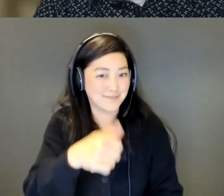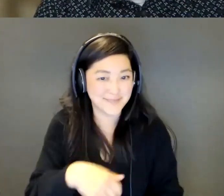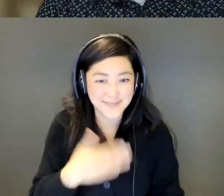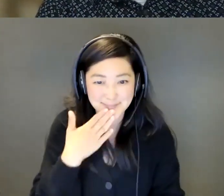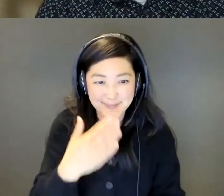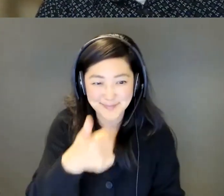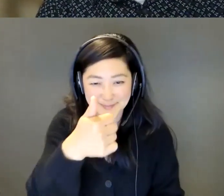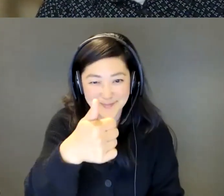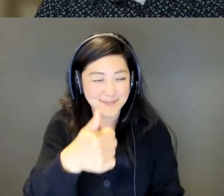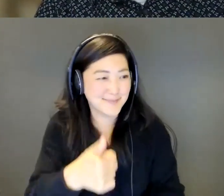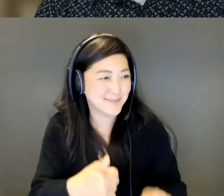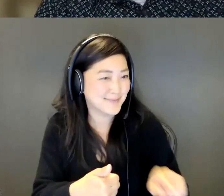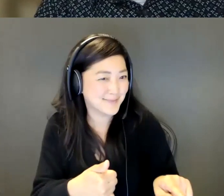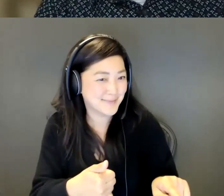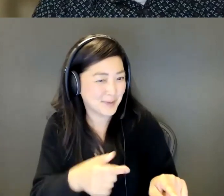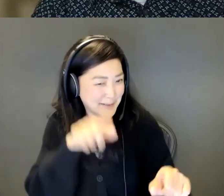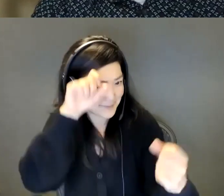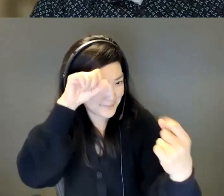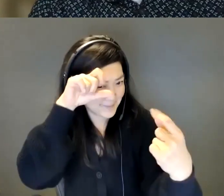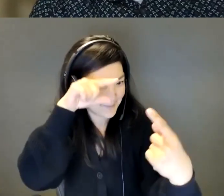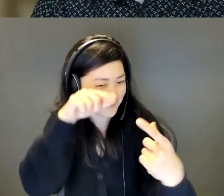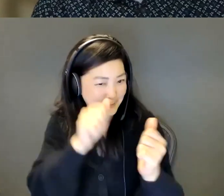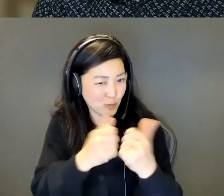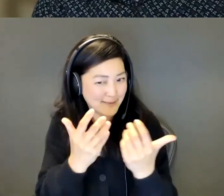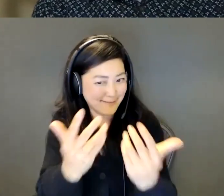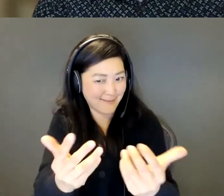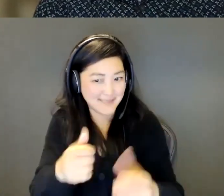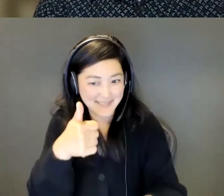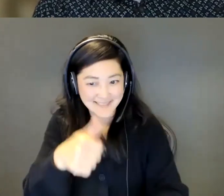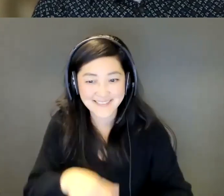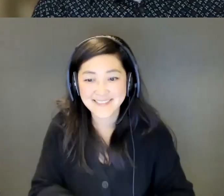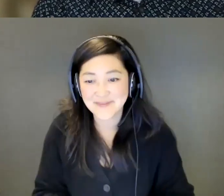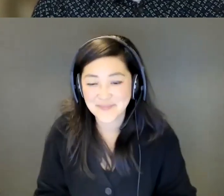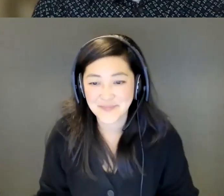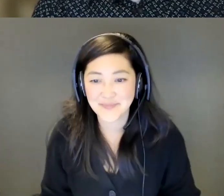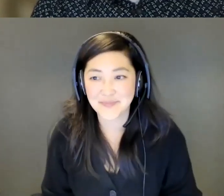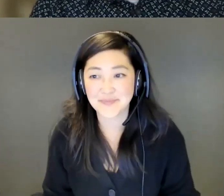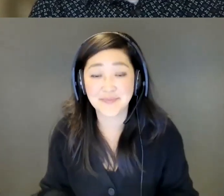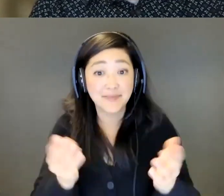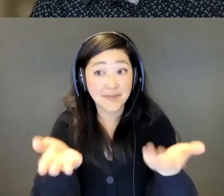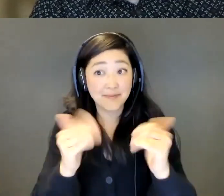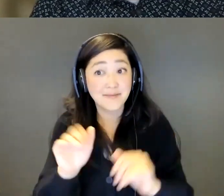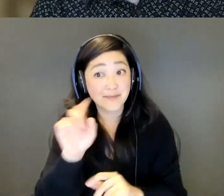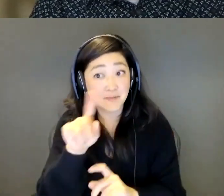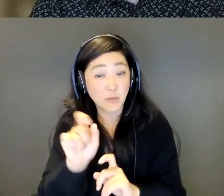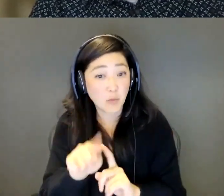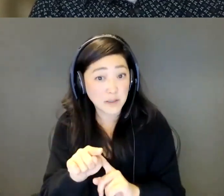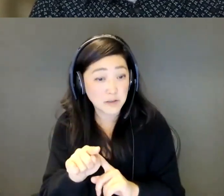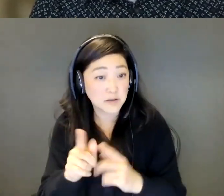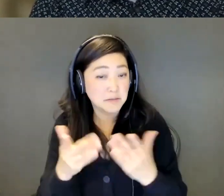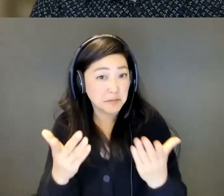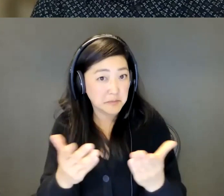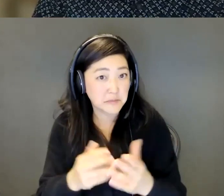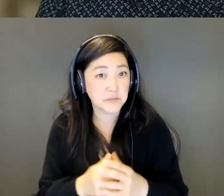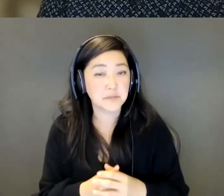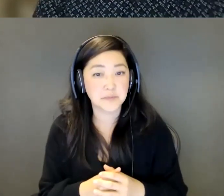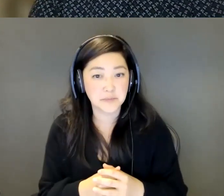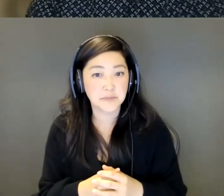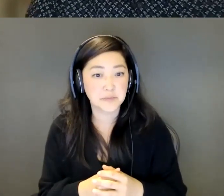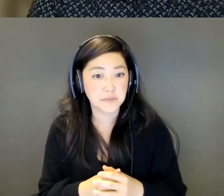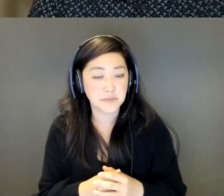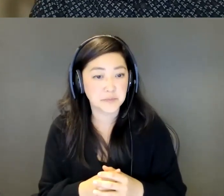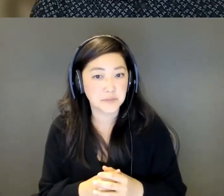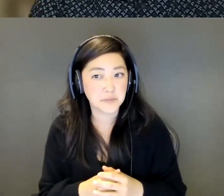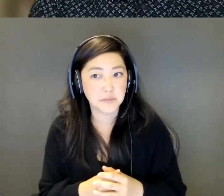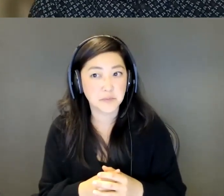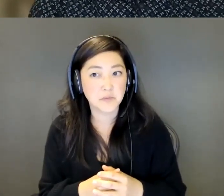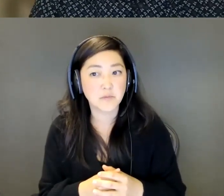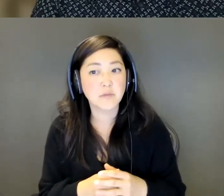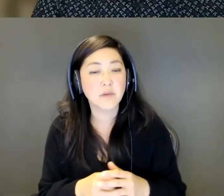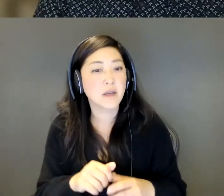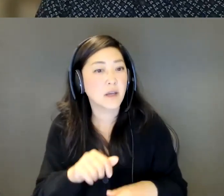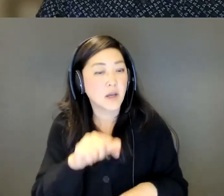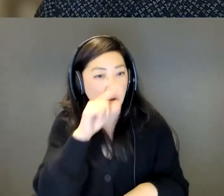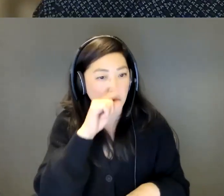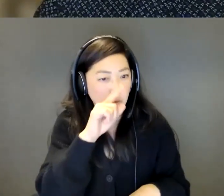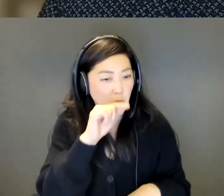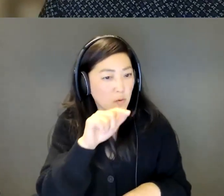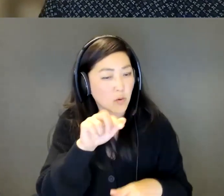read the minds of the audience. Our next question is, "In addition to Google ranking Blackwell's